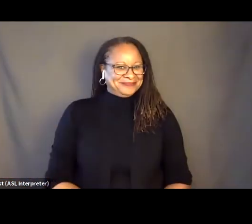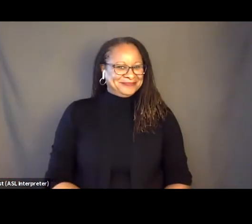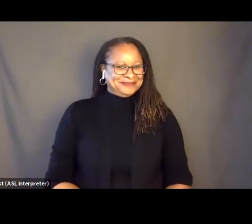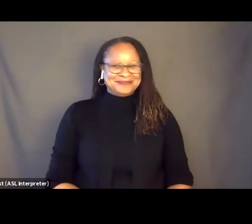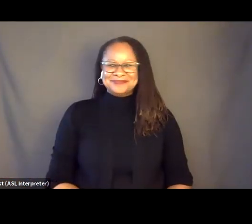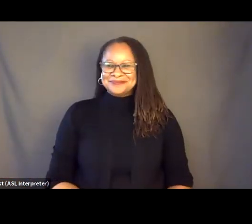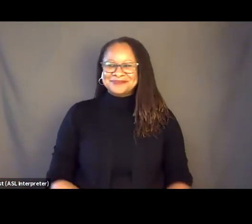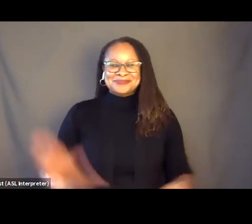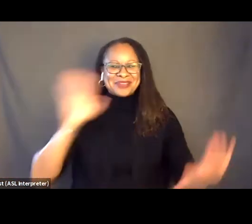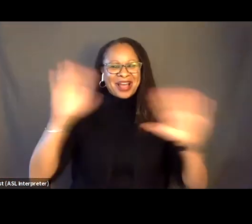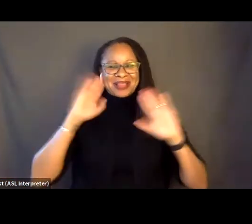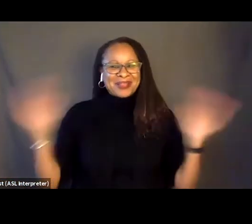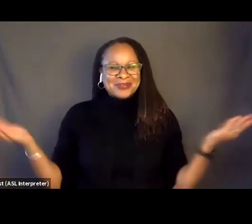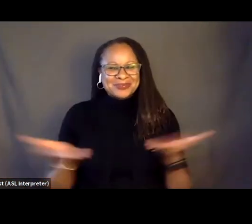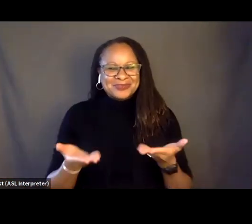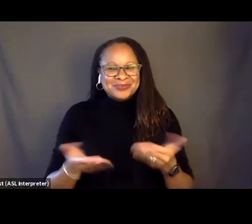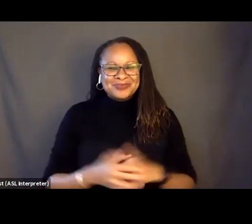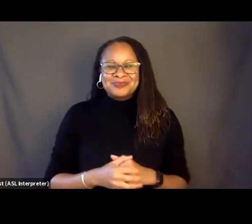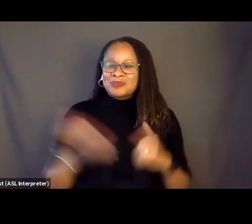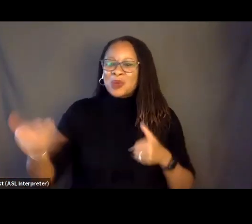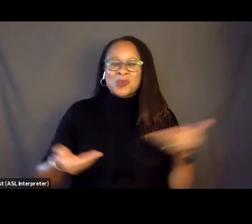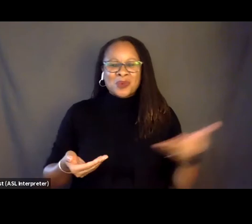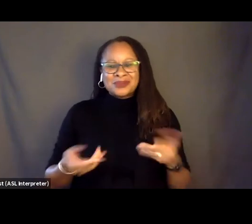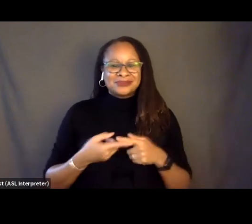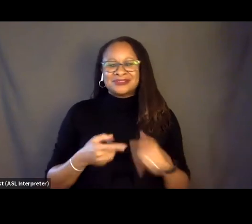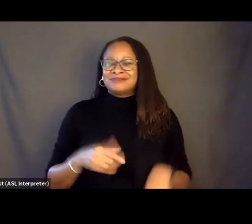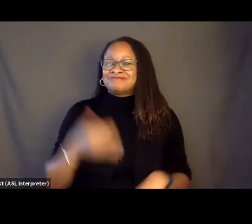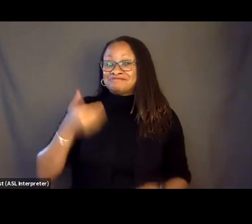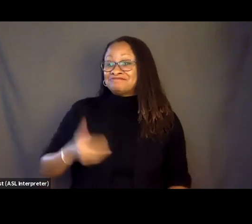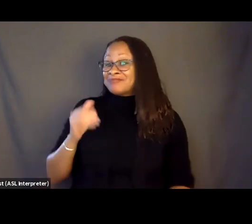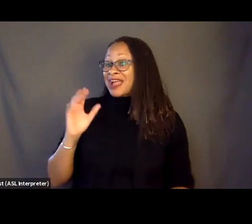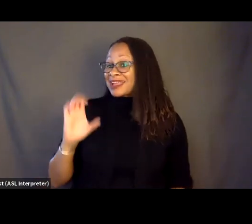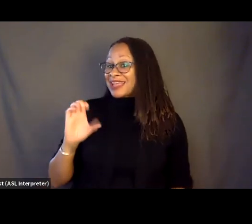Hello everyone and welcome. My name is Cassidy Dimon.